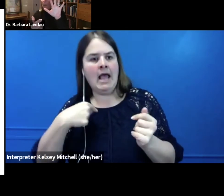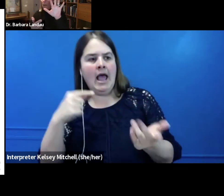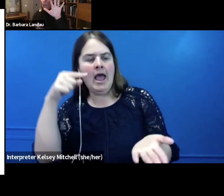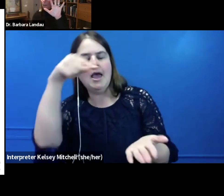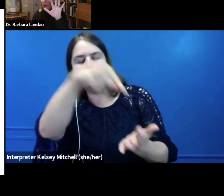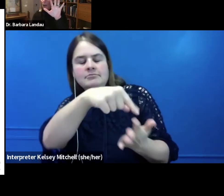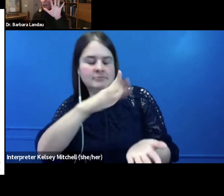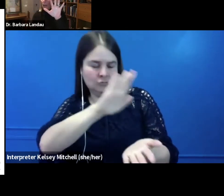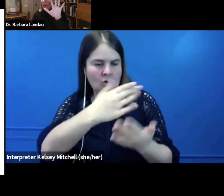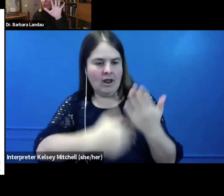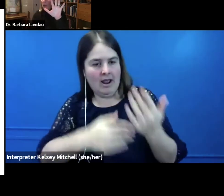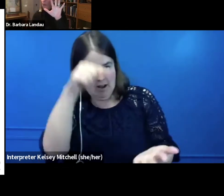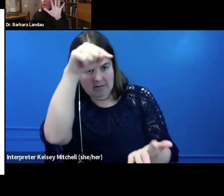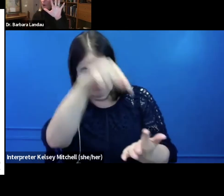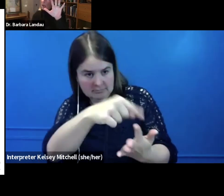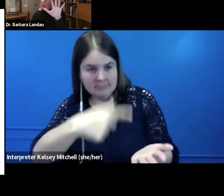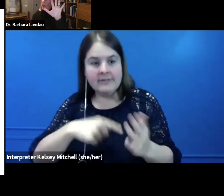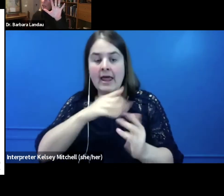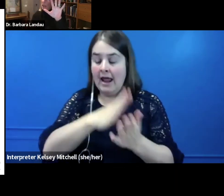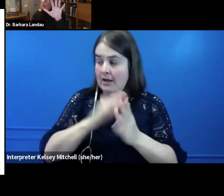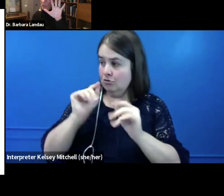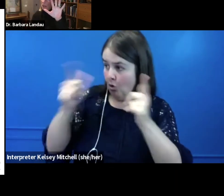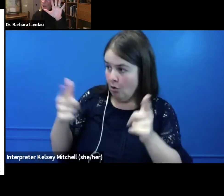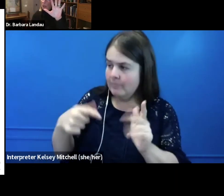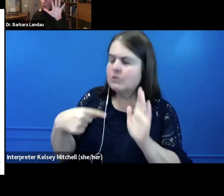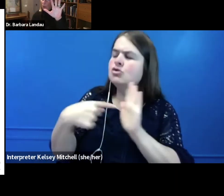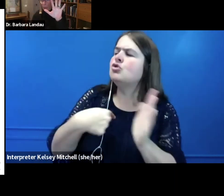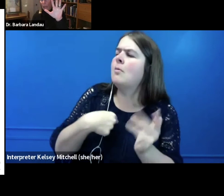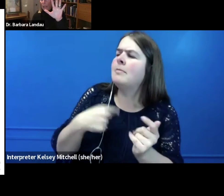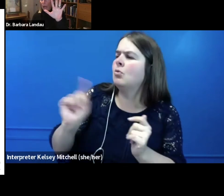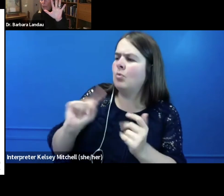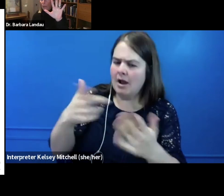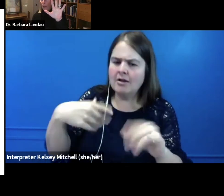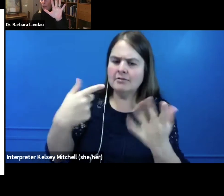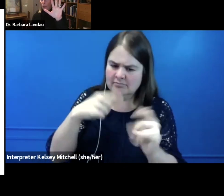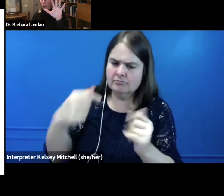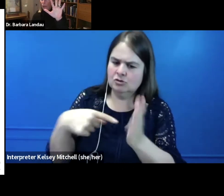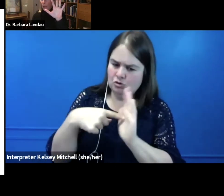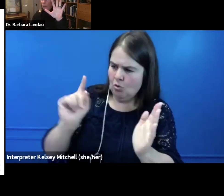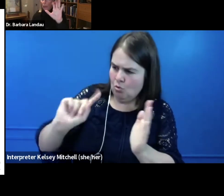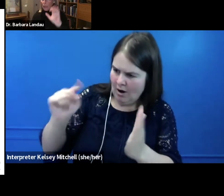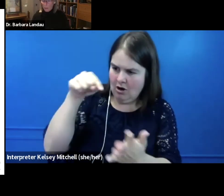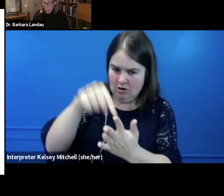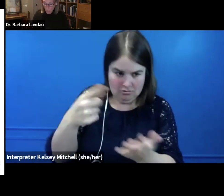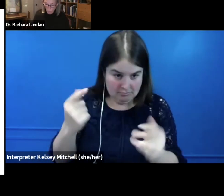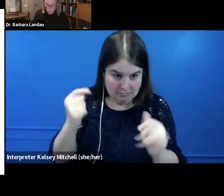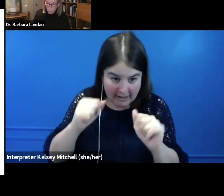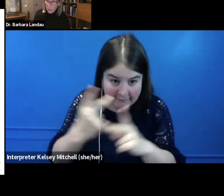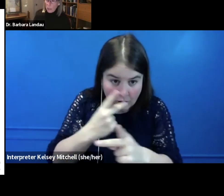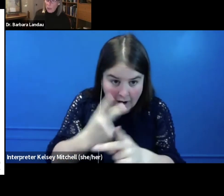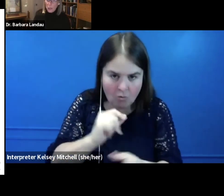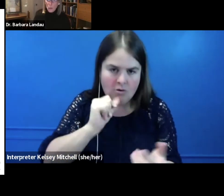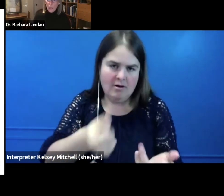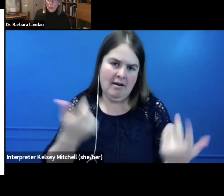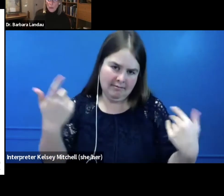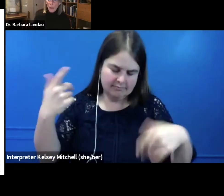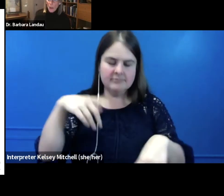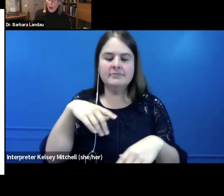this part and then i ask you to open your eyes and indicate to me where did i tap do you get it right